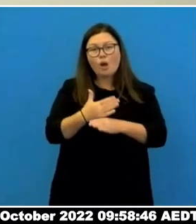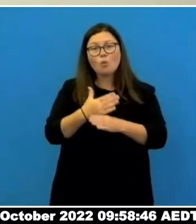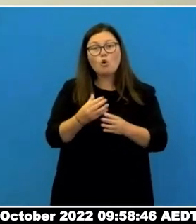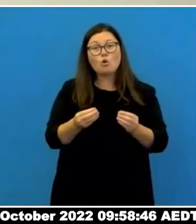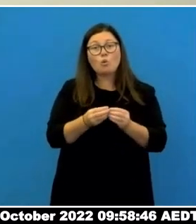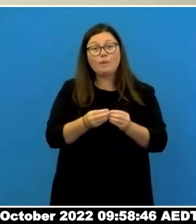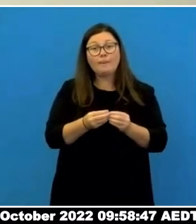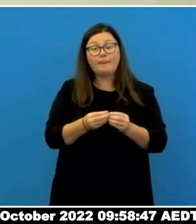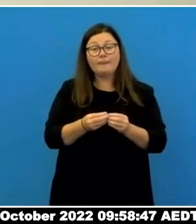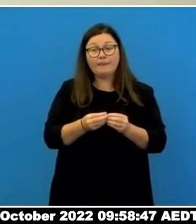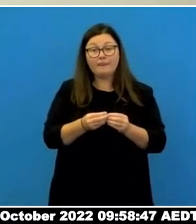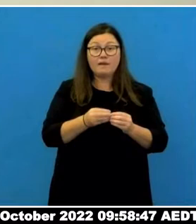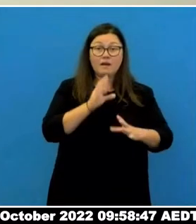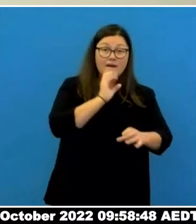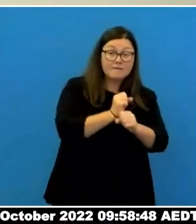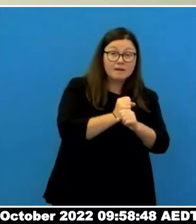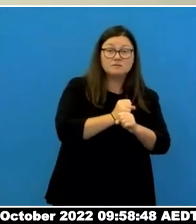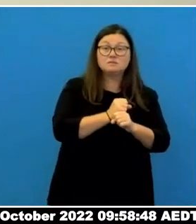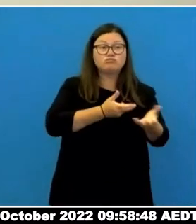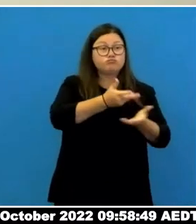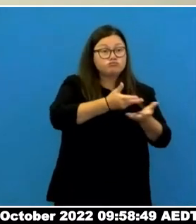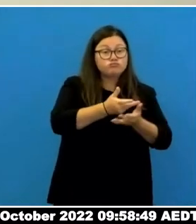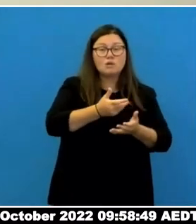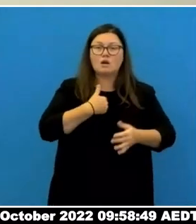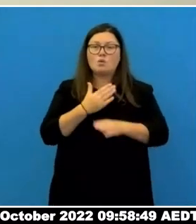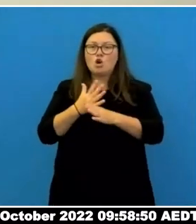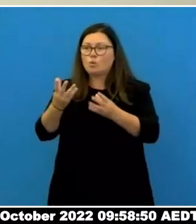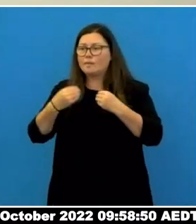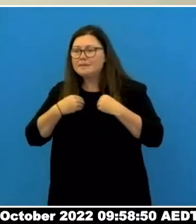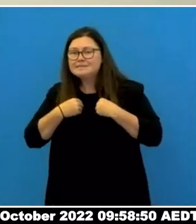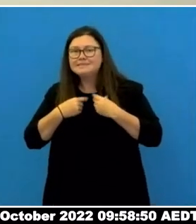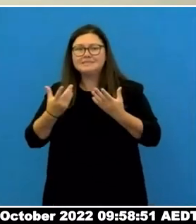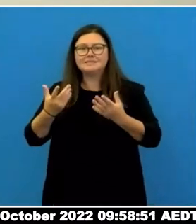with business, community partners, education providers, the media